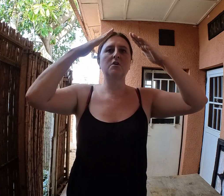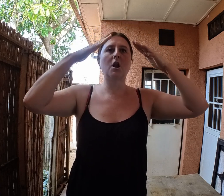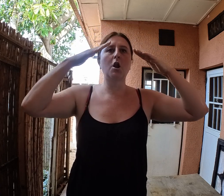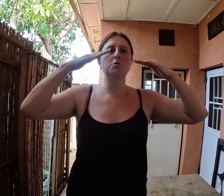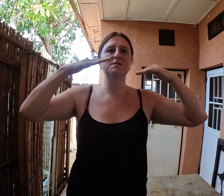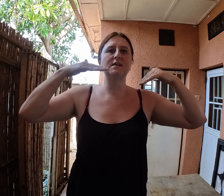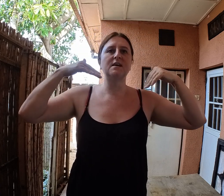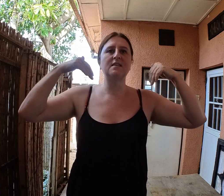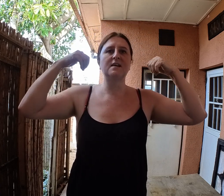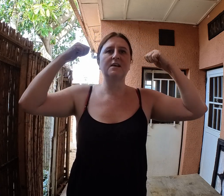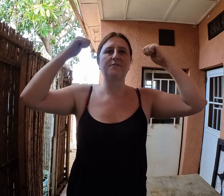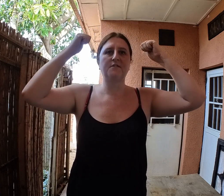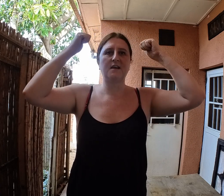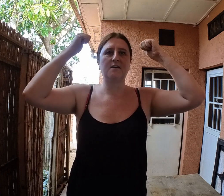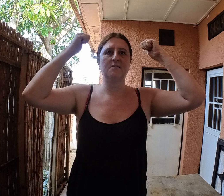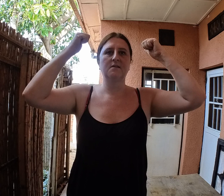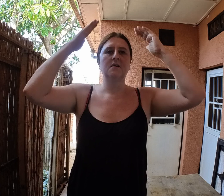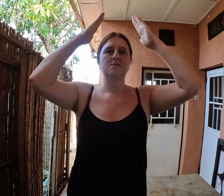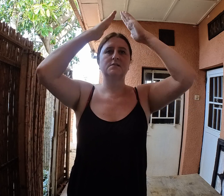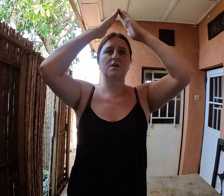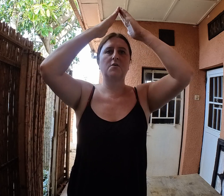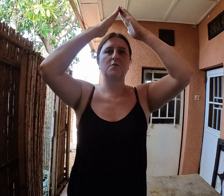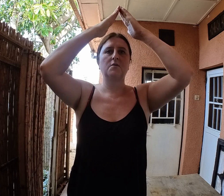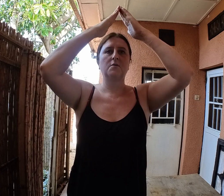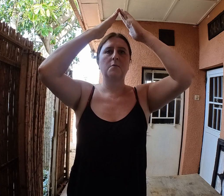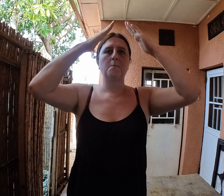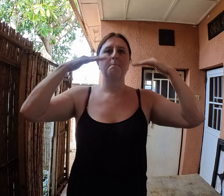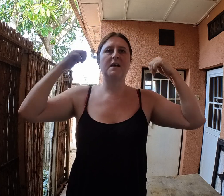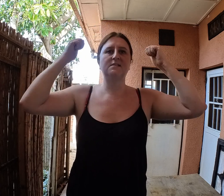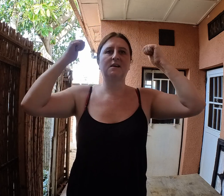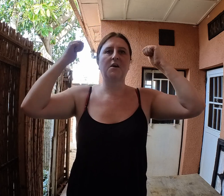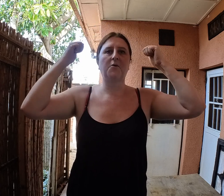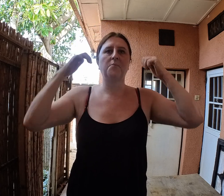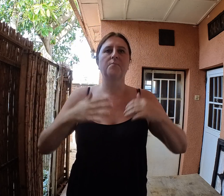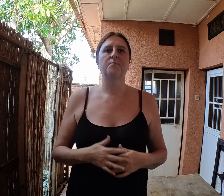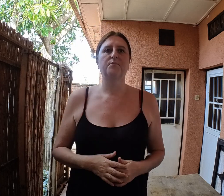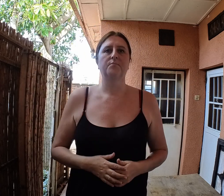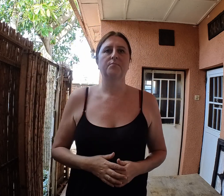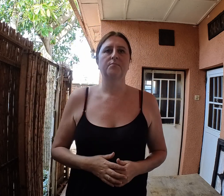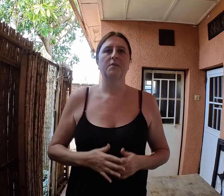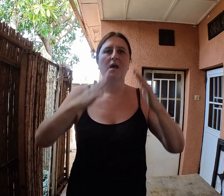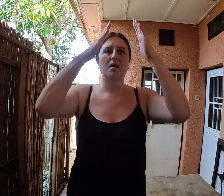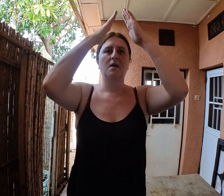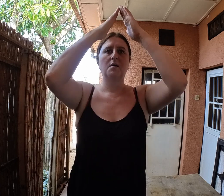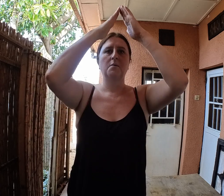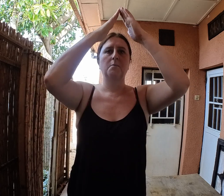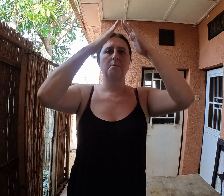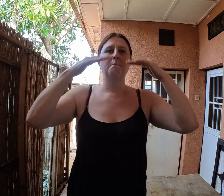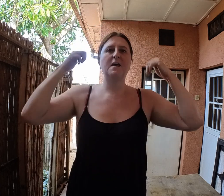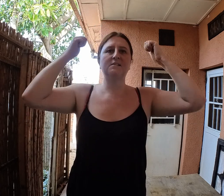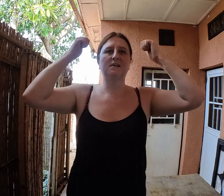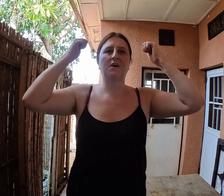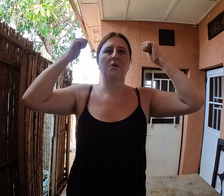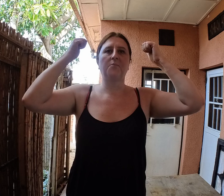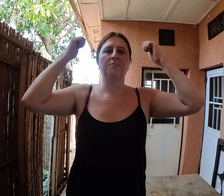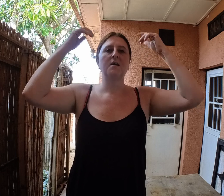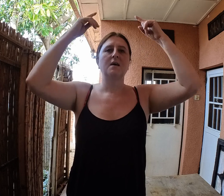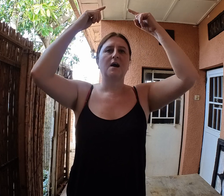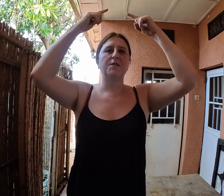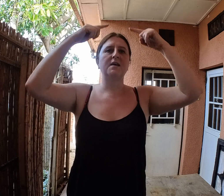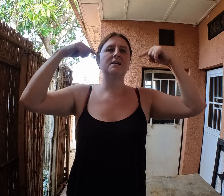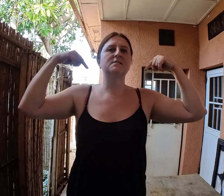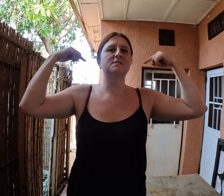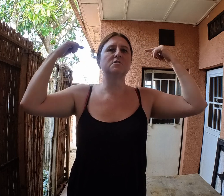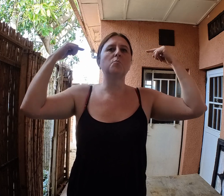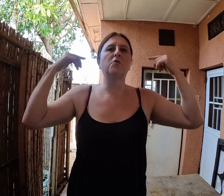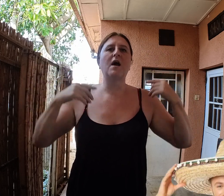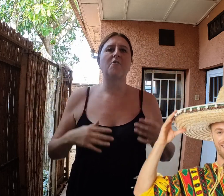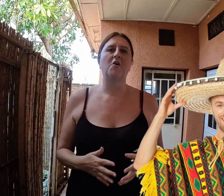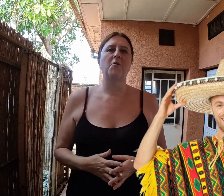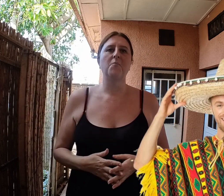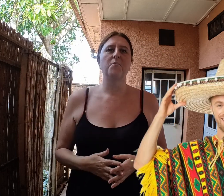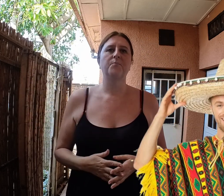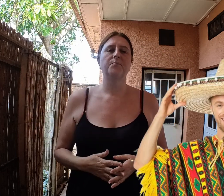and closing and then lifting. So, Mexico. Mexico. I think it's the sombrero.